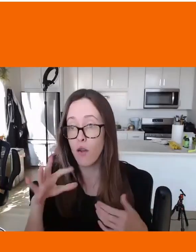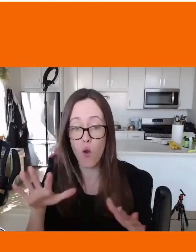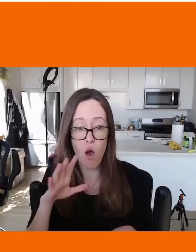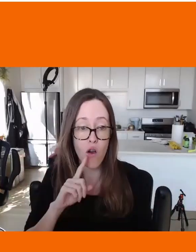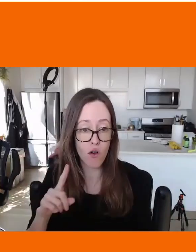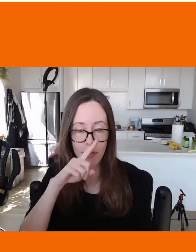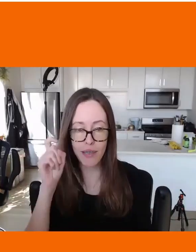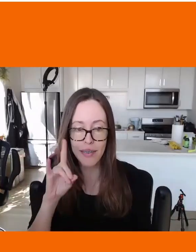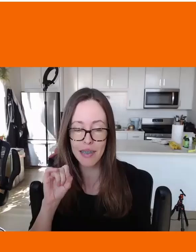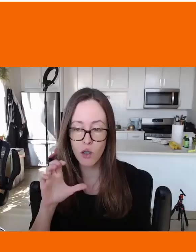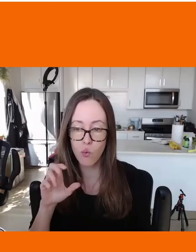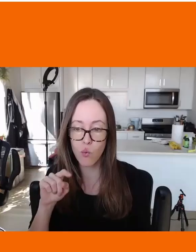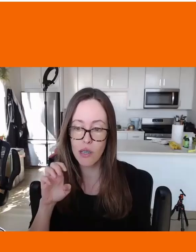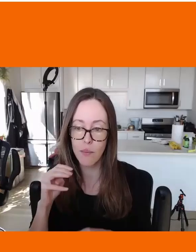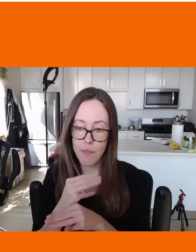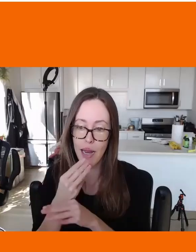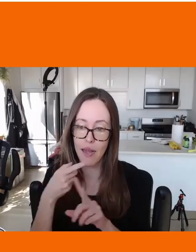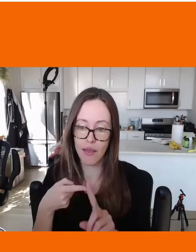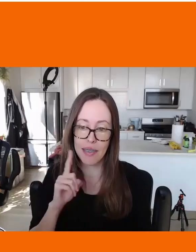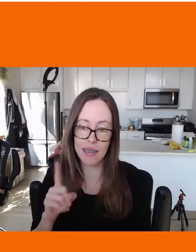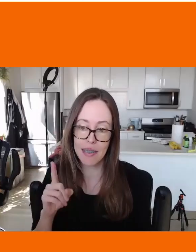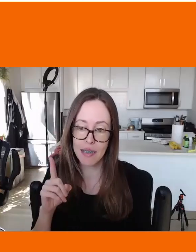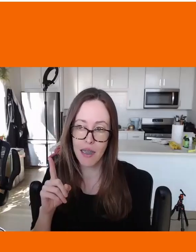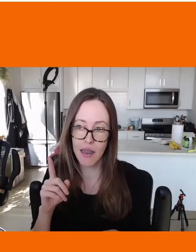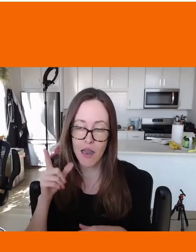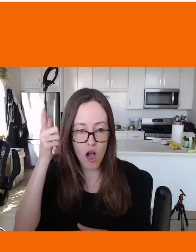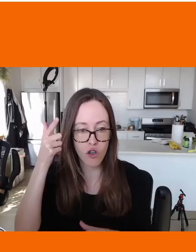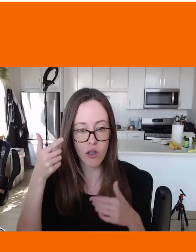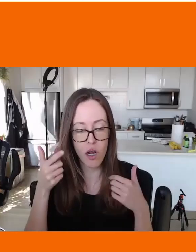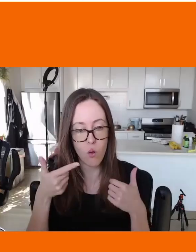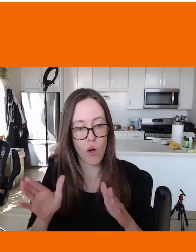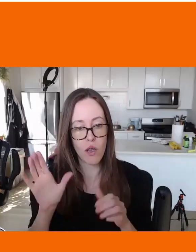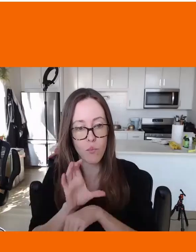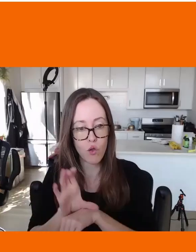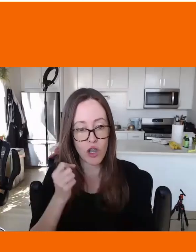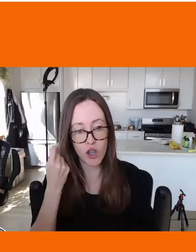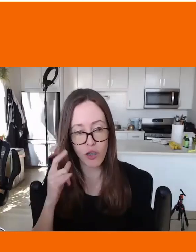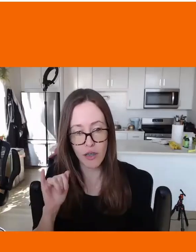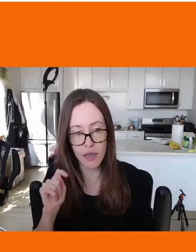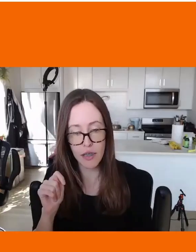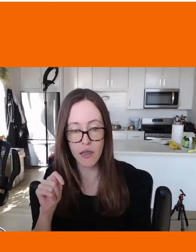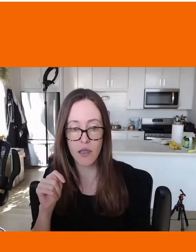programming, even if you already know programming, to take discrete math. It's a logical way that computers